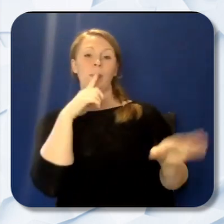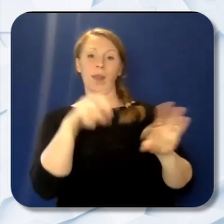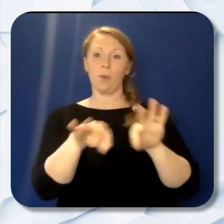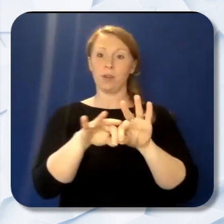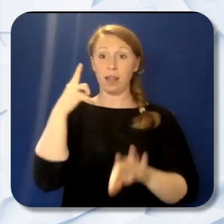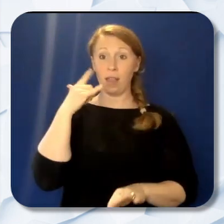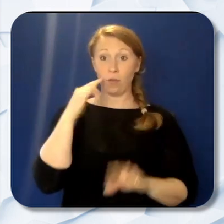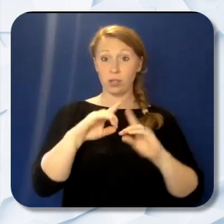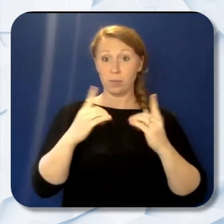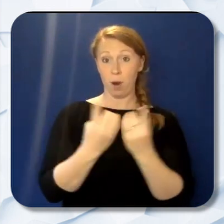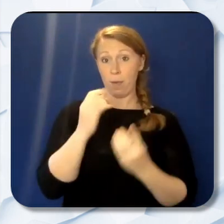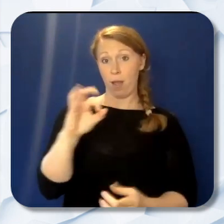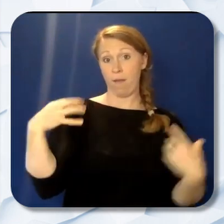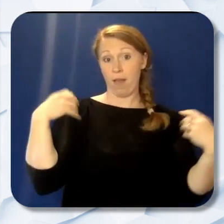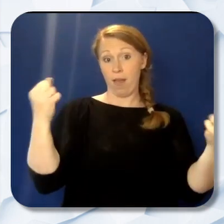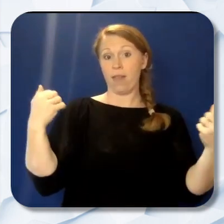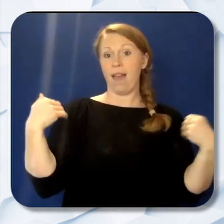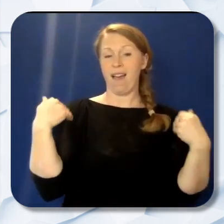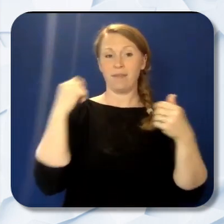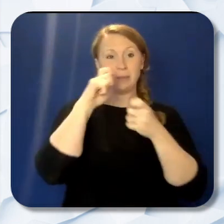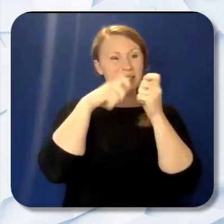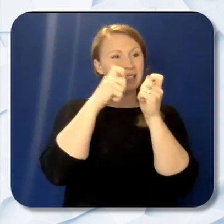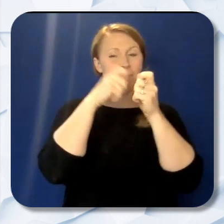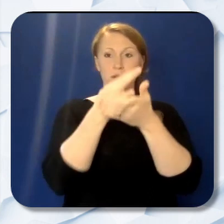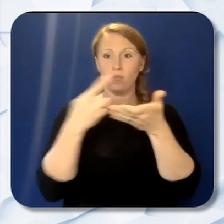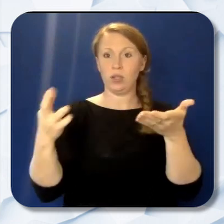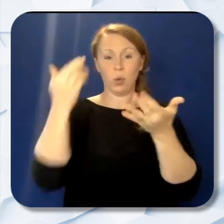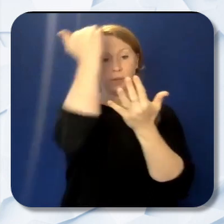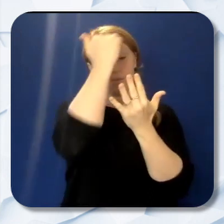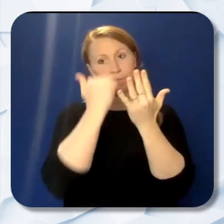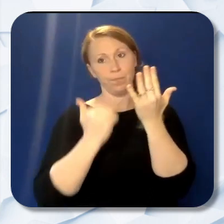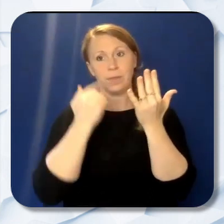has developed and curated resources specific to the schools, community, including resources for